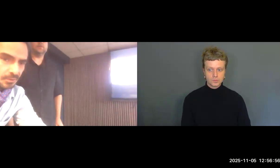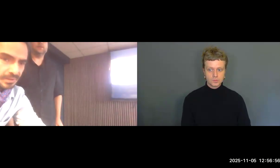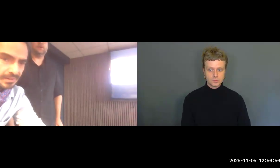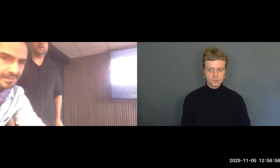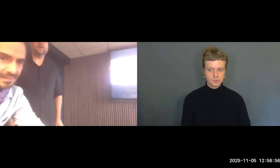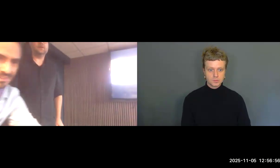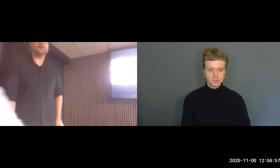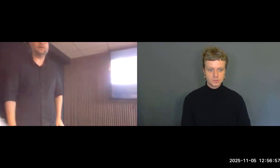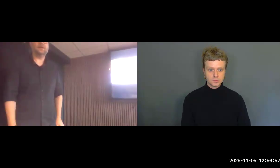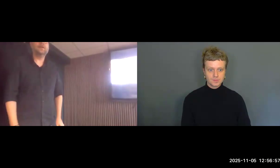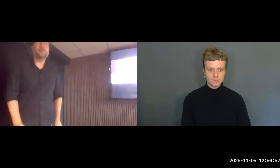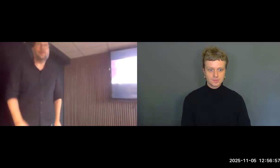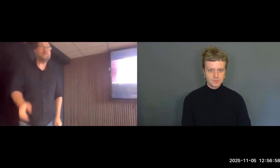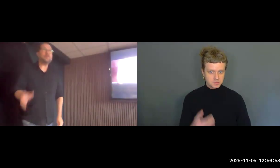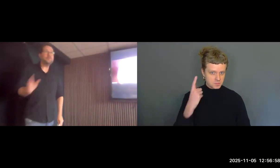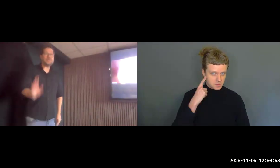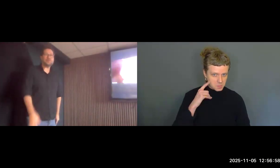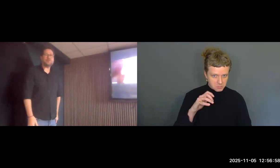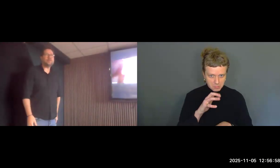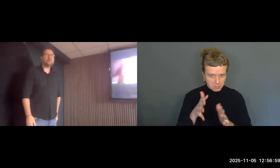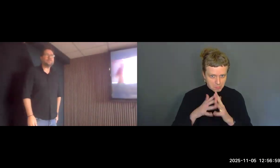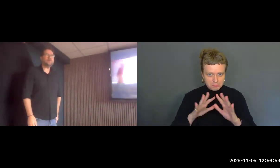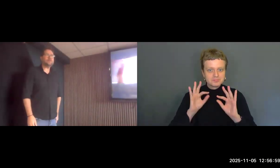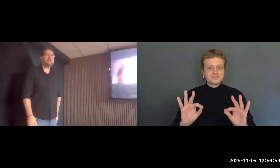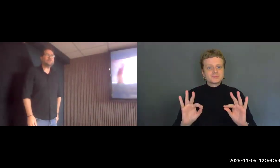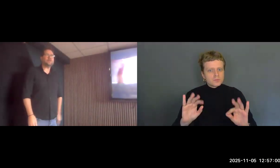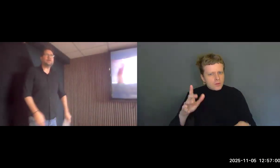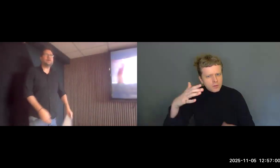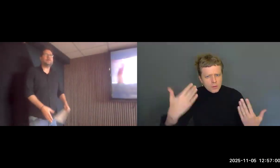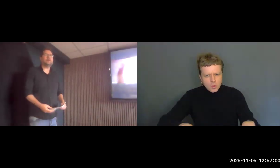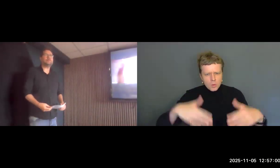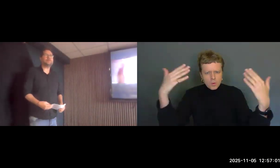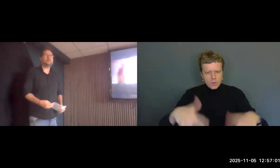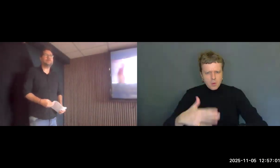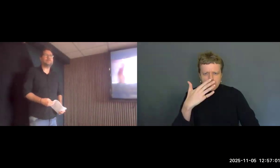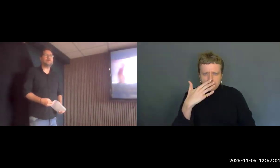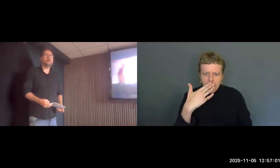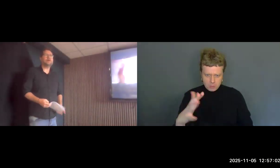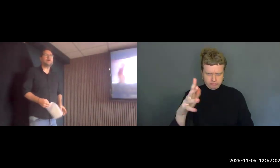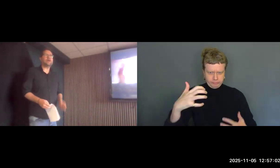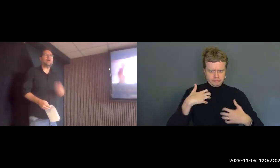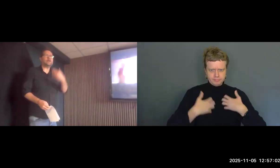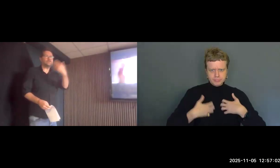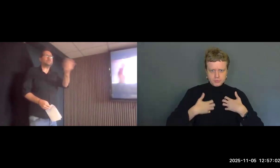Thank you very much, that's a very interesting interesting indeed.